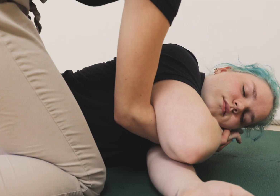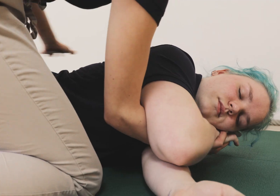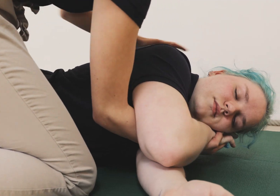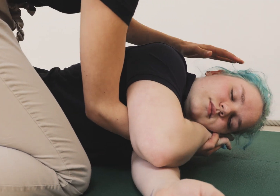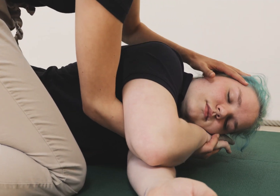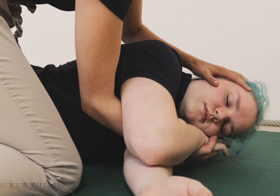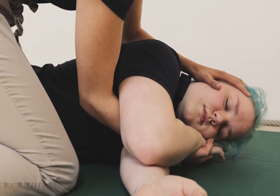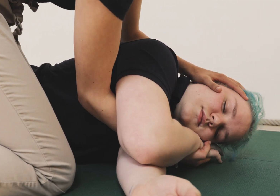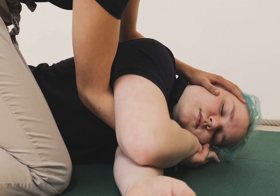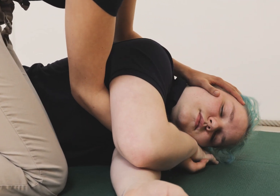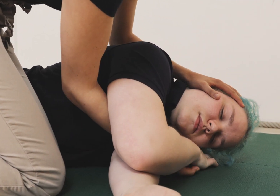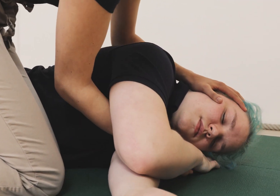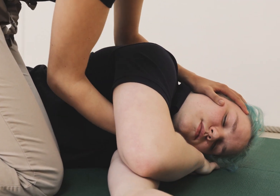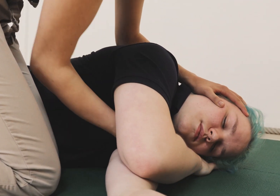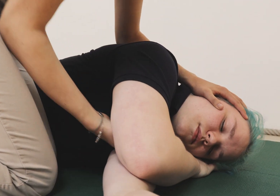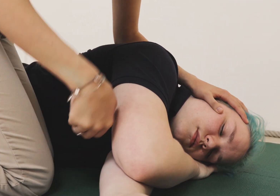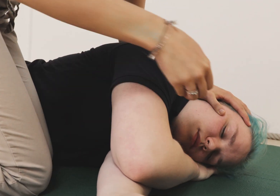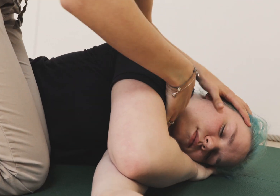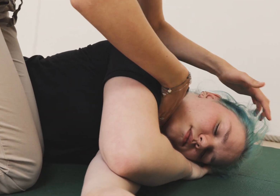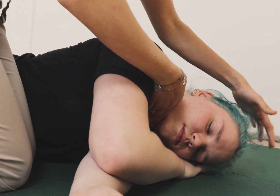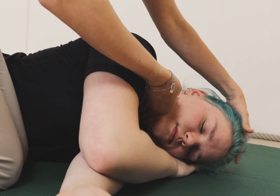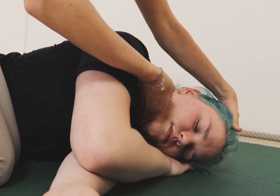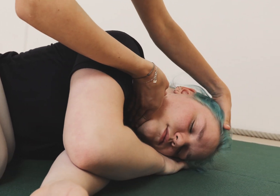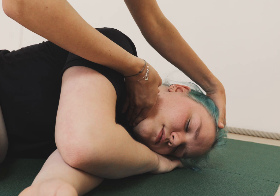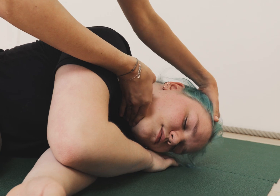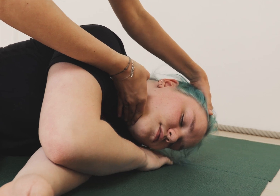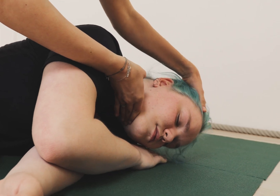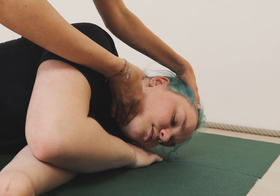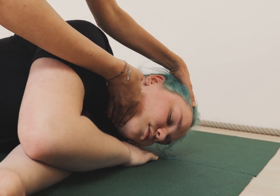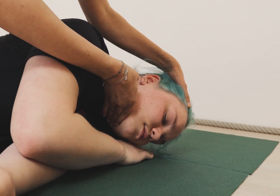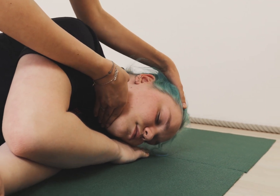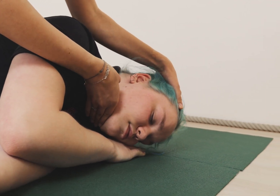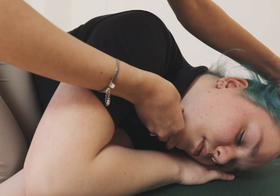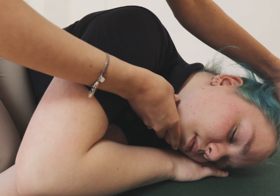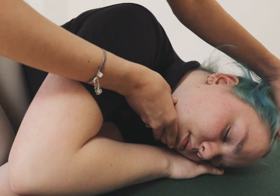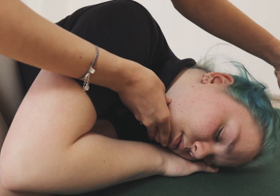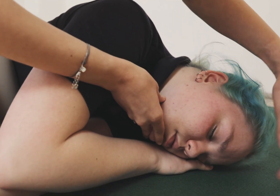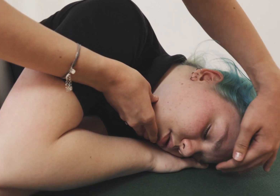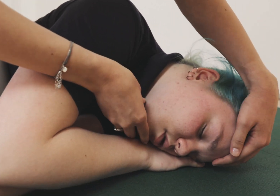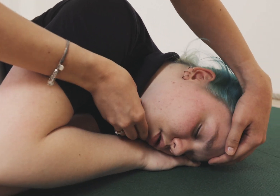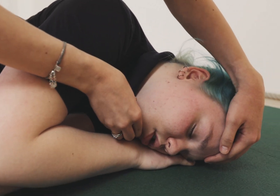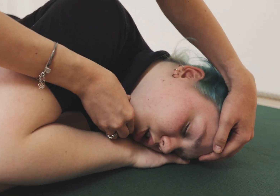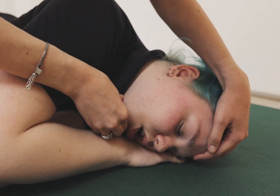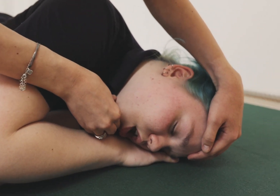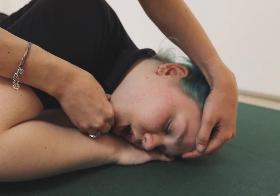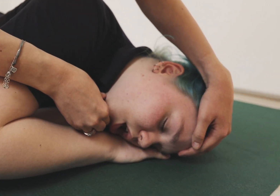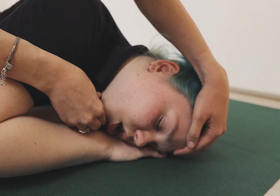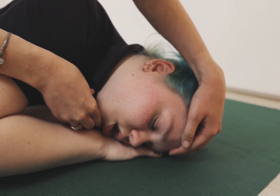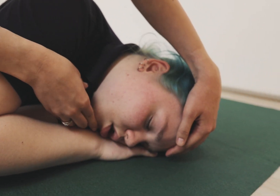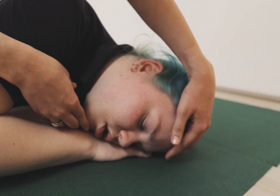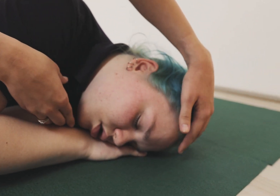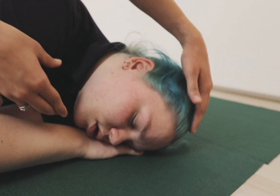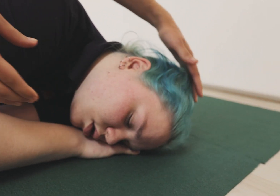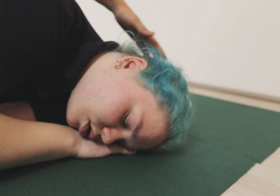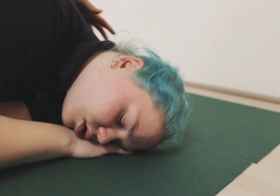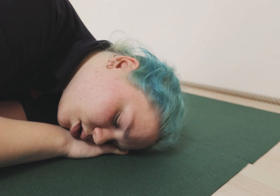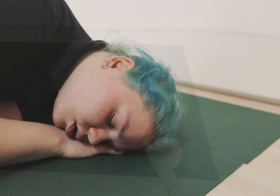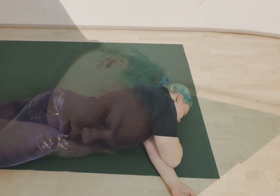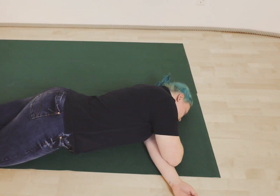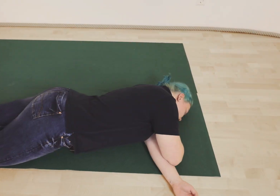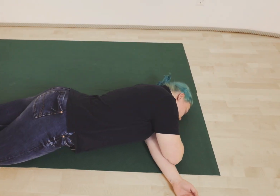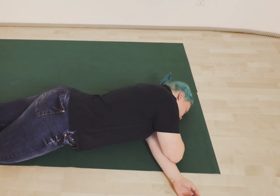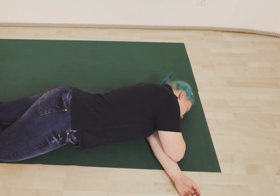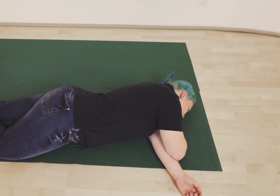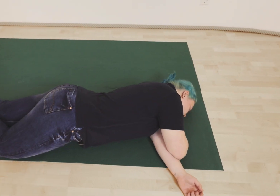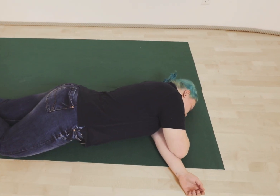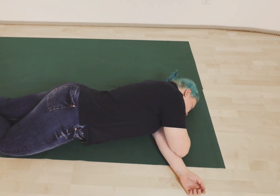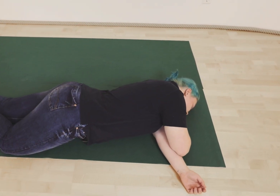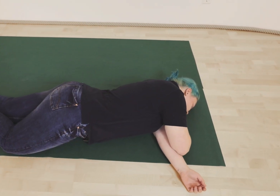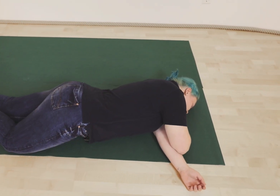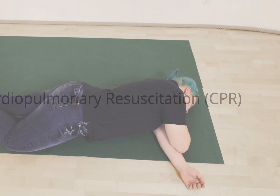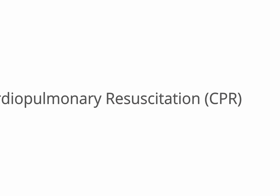Tilt their head back and open the mouth slightly. Check if the mouth is laying low